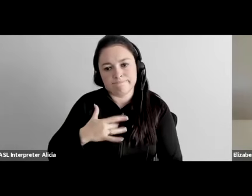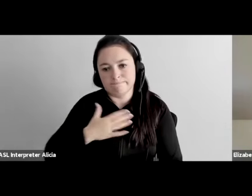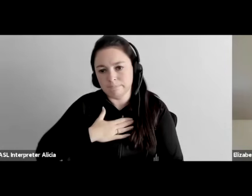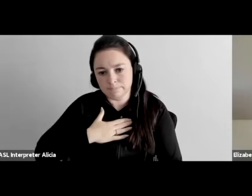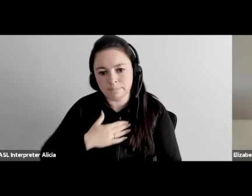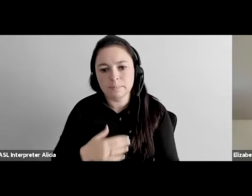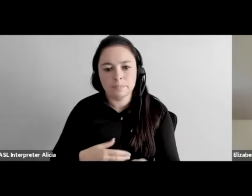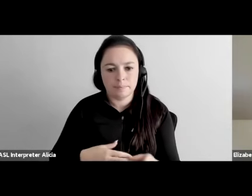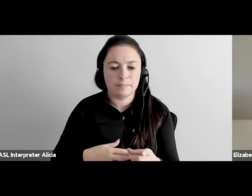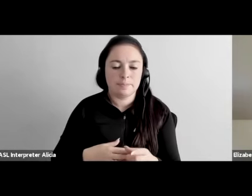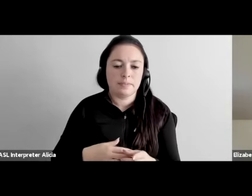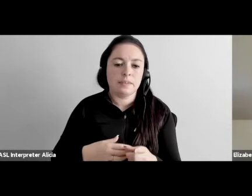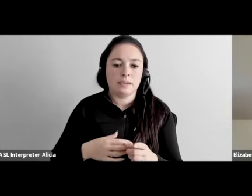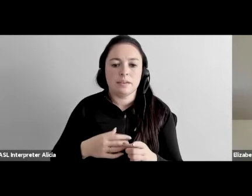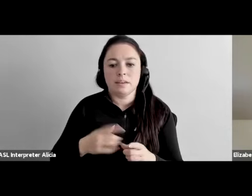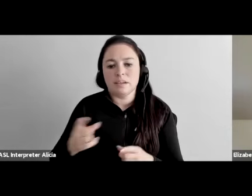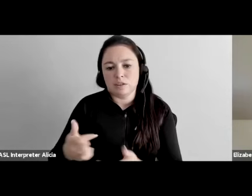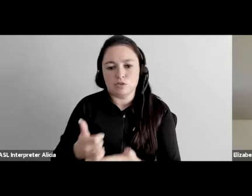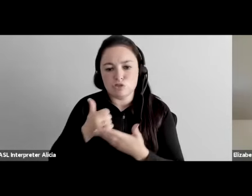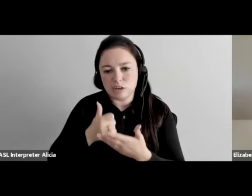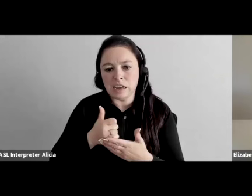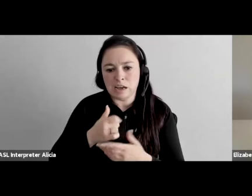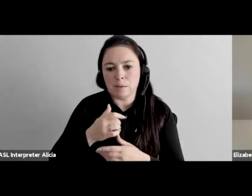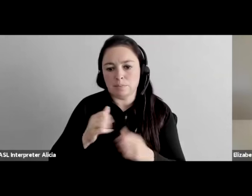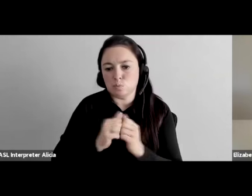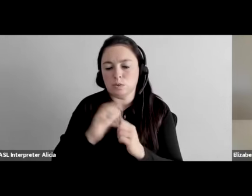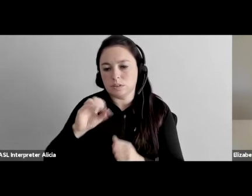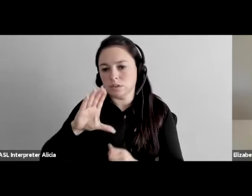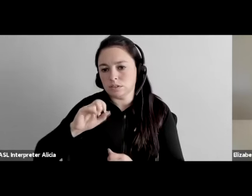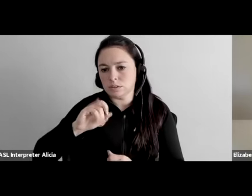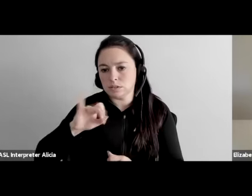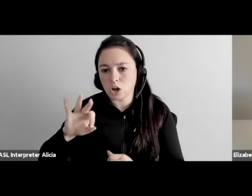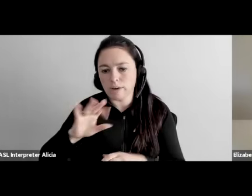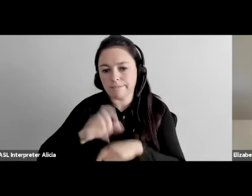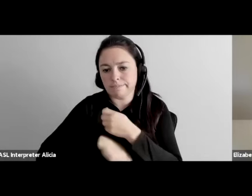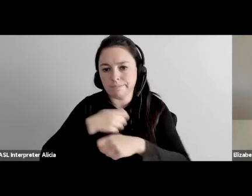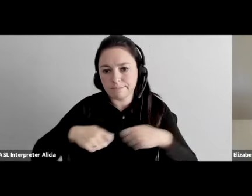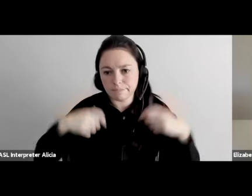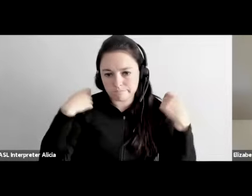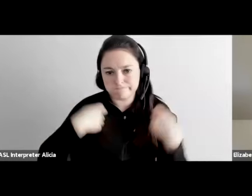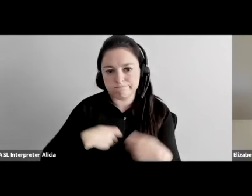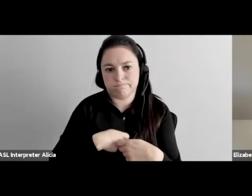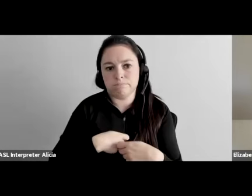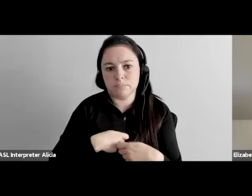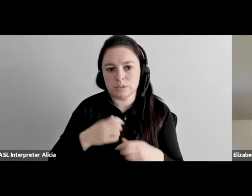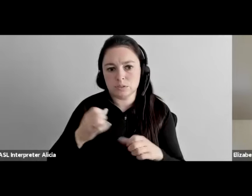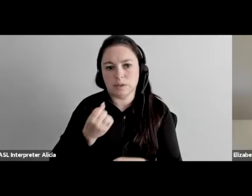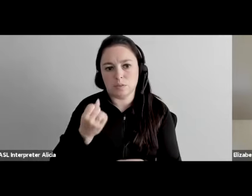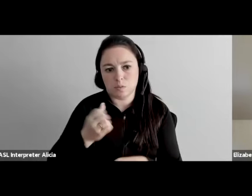rectangular scarf, putting it behind Declan's back so I could hold onto it. If you can see here in the left